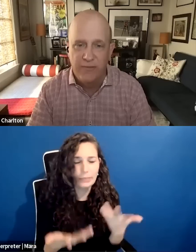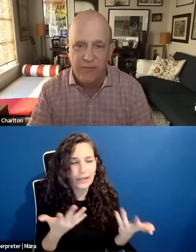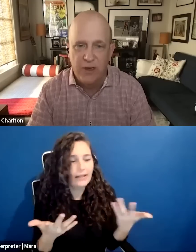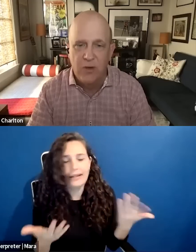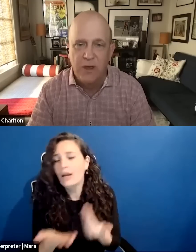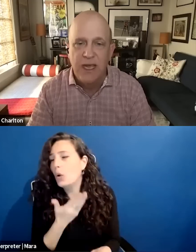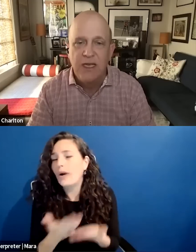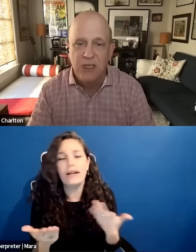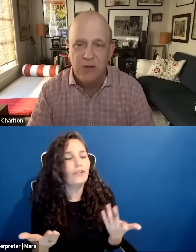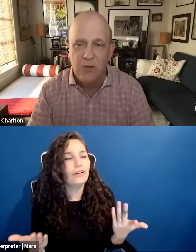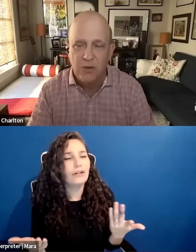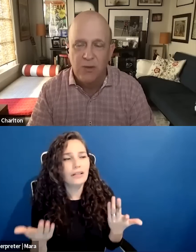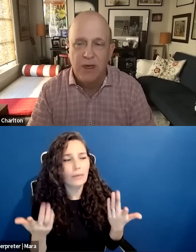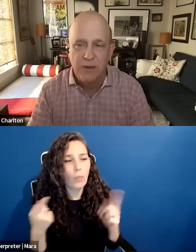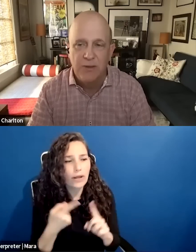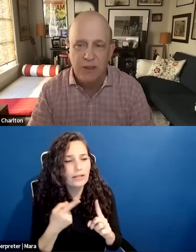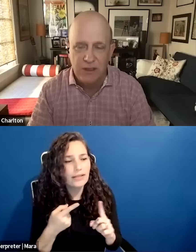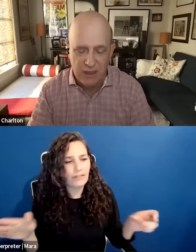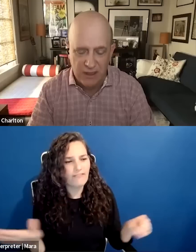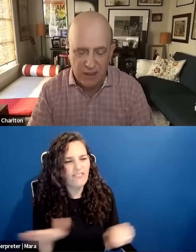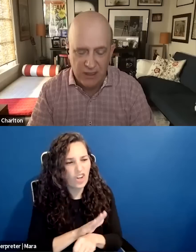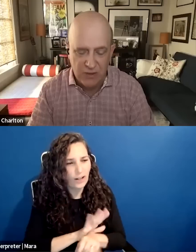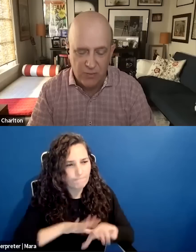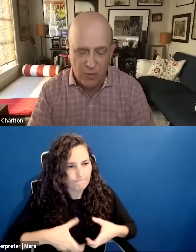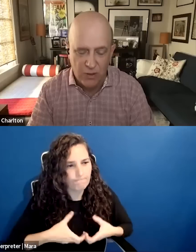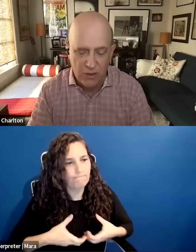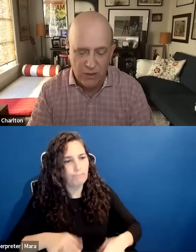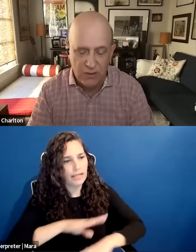you know, engaging in the world around you. 'Cause I think that that's important